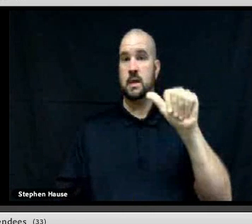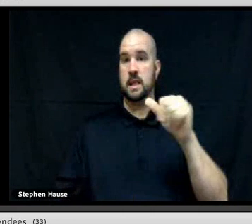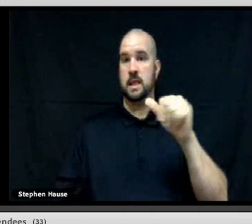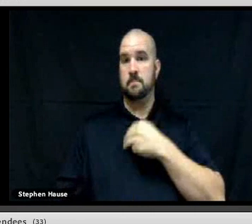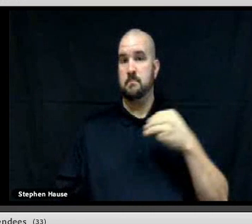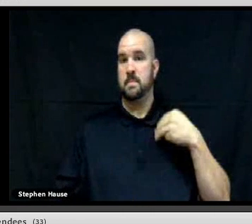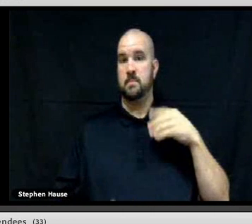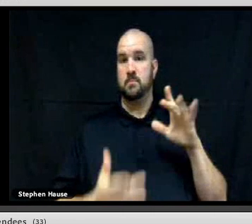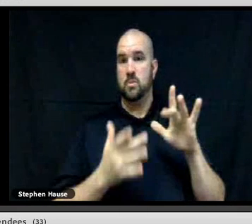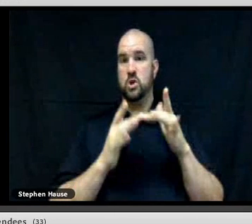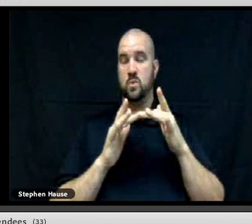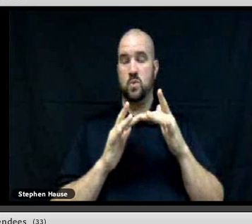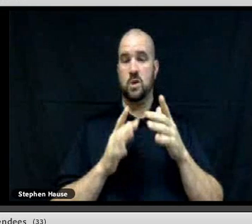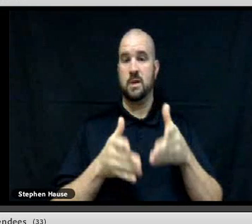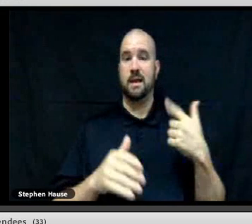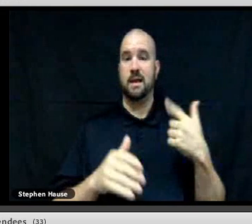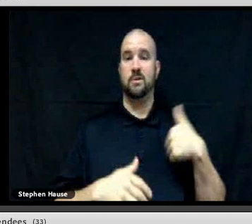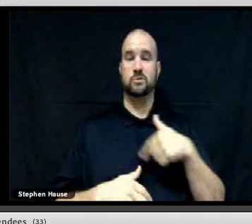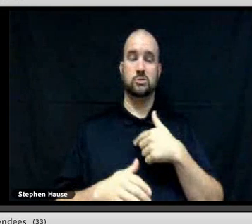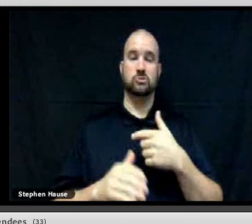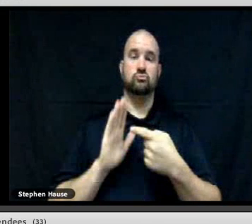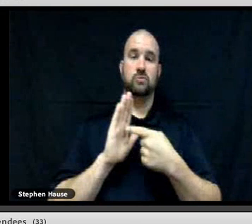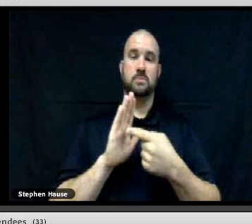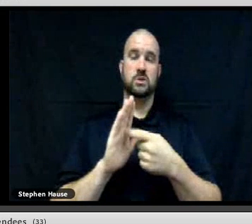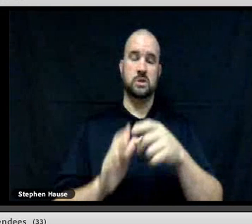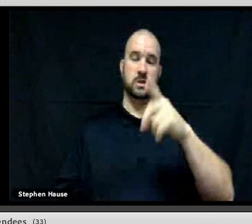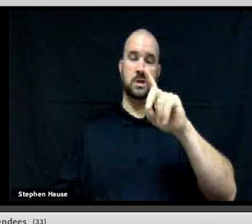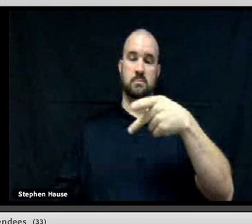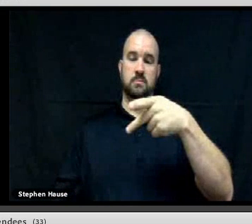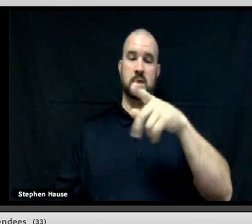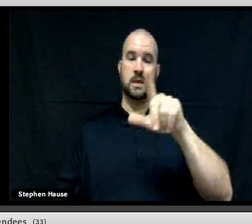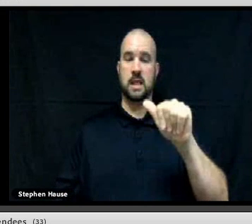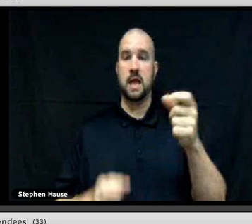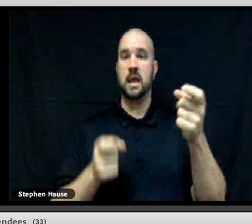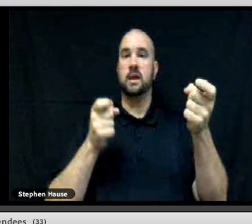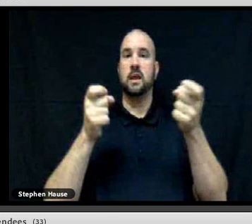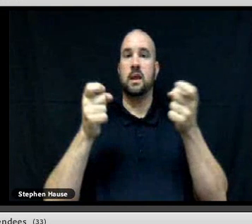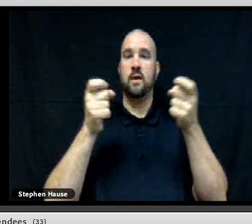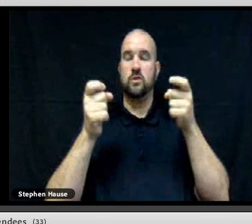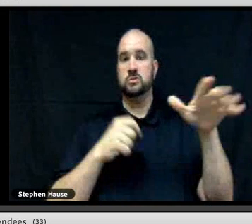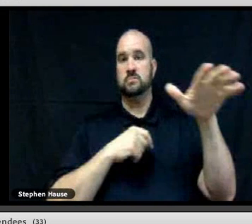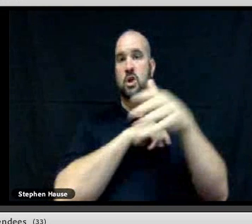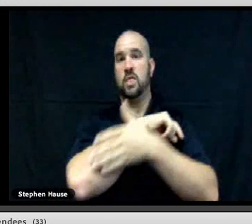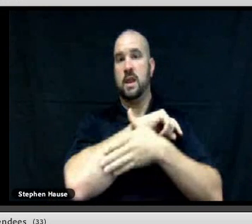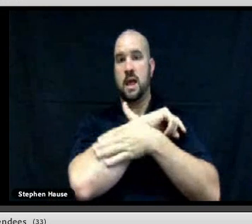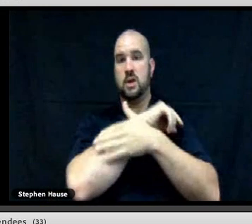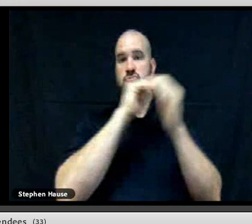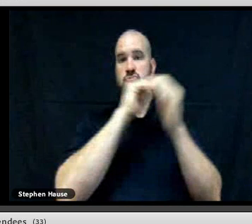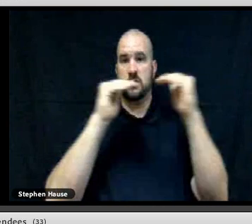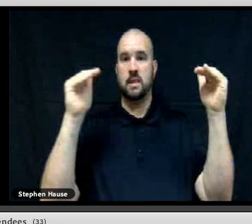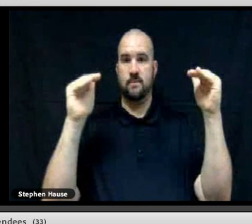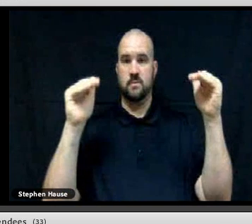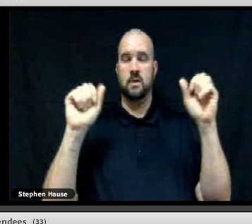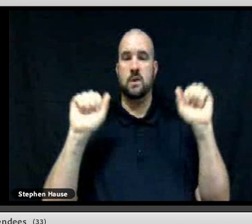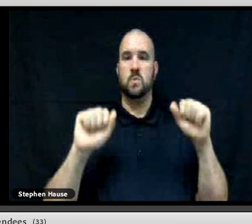in DPLA governance at the national level. So, we're able to, um, participate in decisions